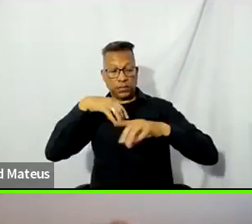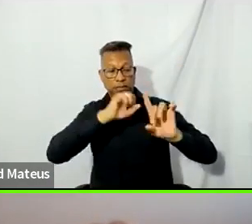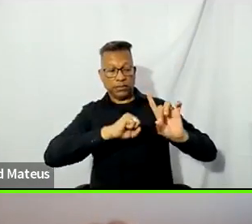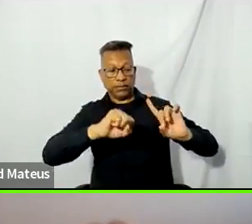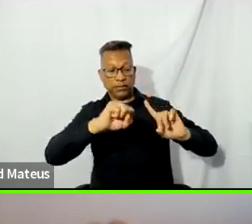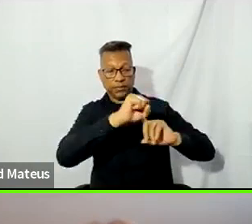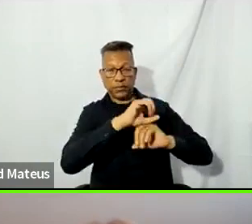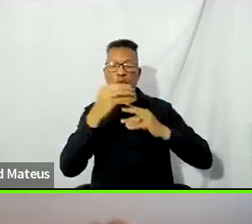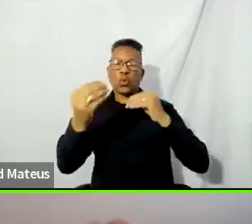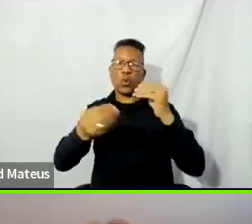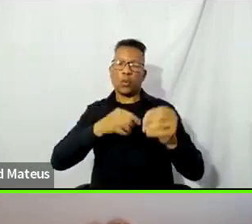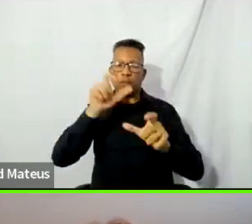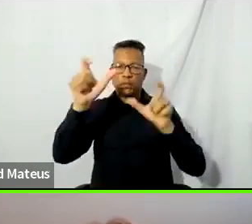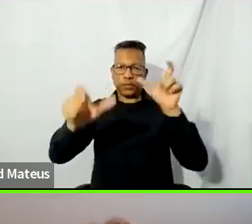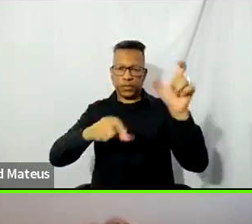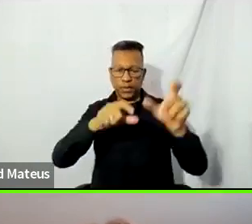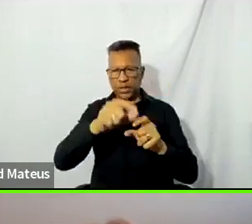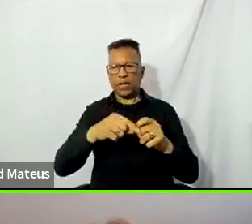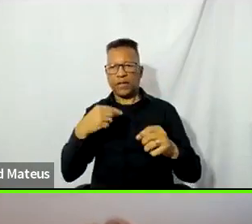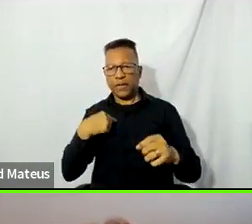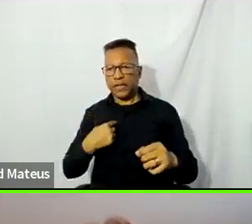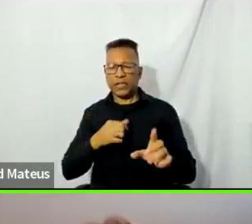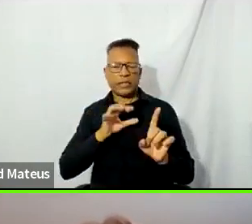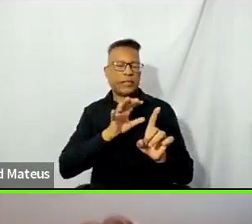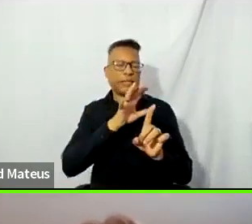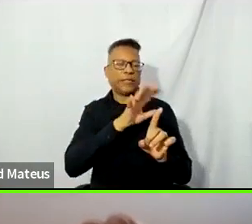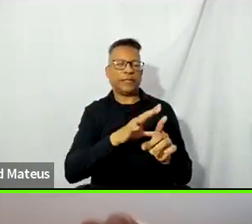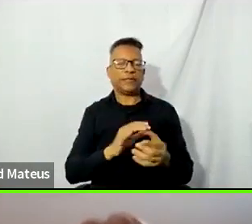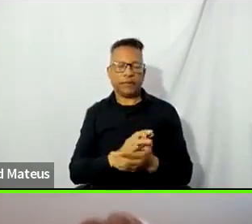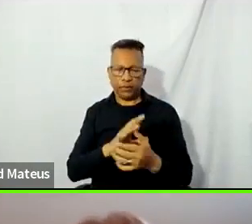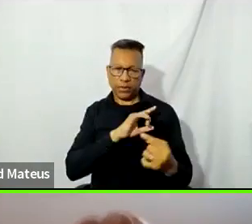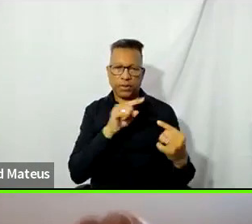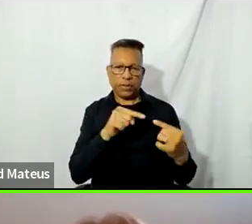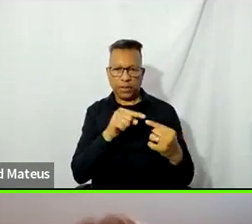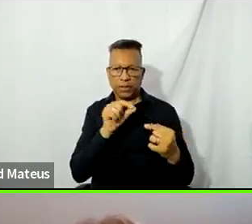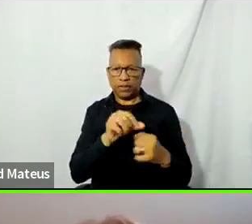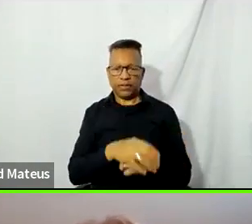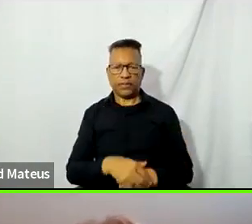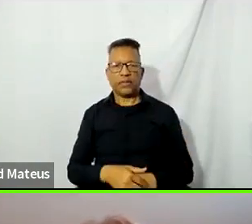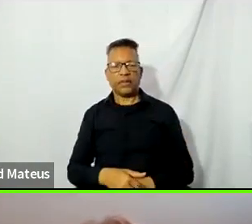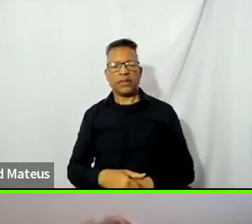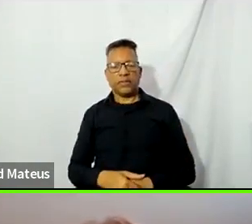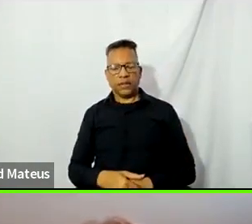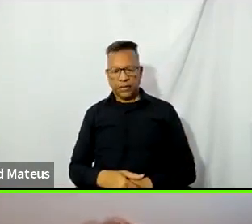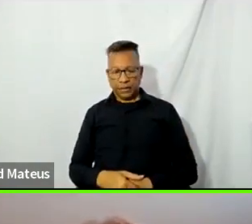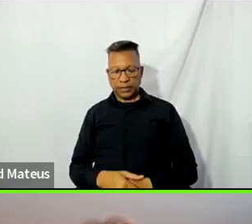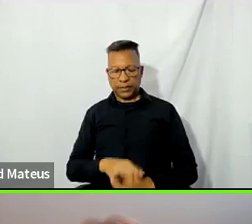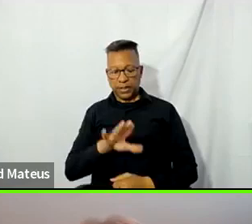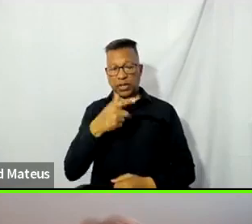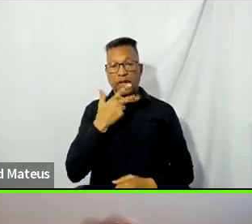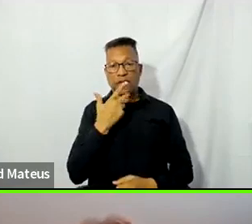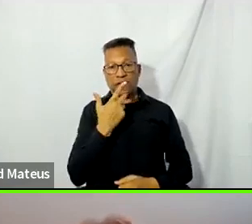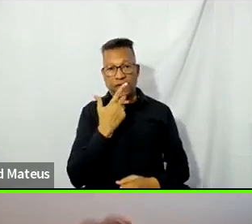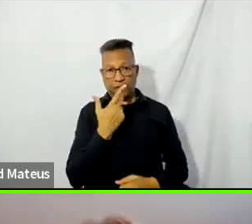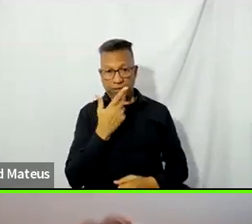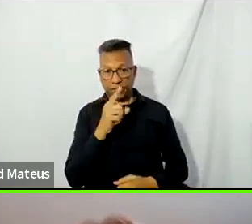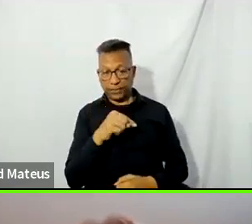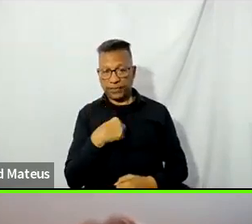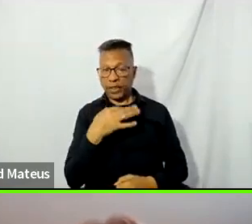as as to how people can can be influenced in can be influenced in that in that domain. that domain . all I would that domain. all I would say is.